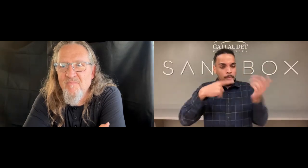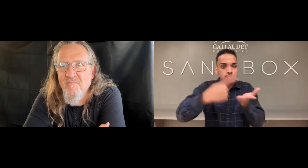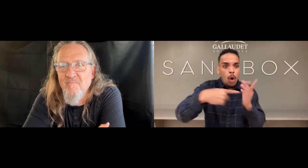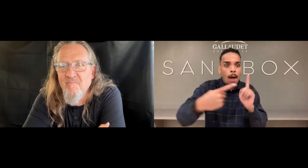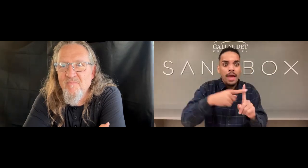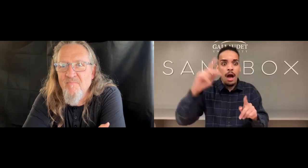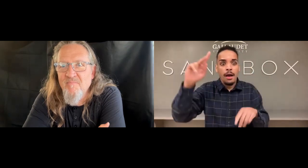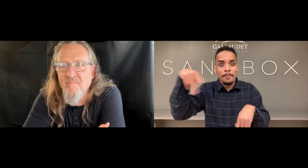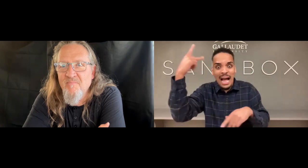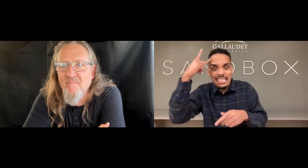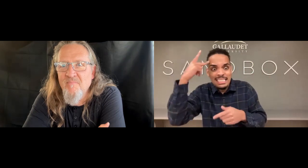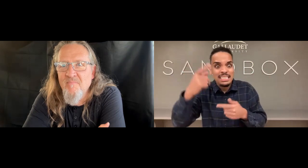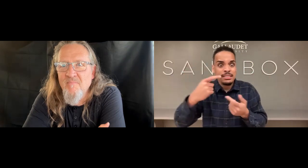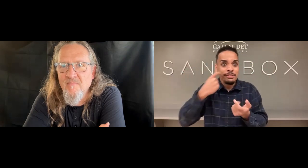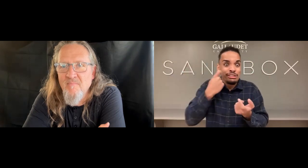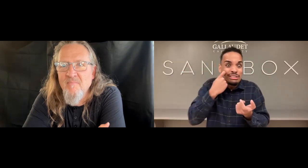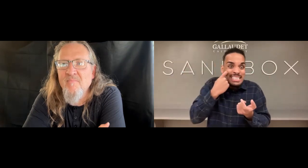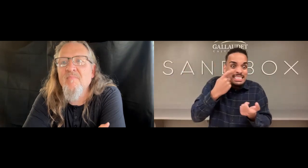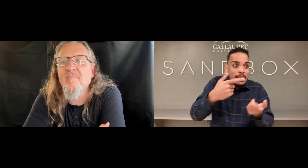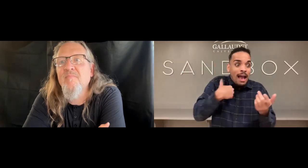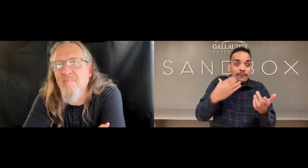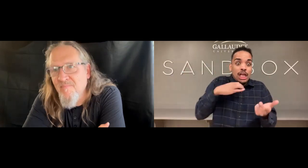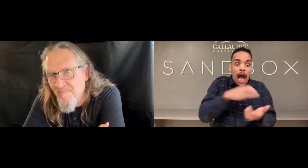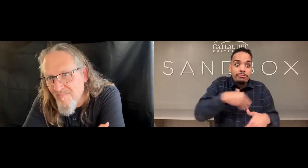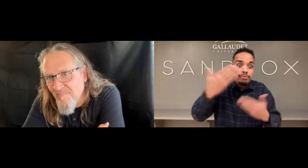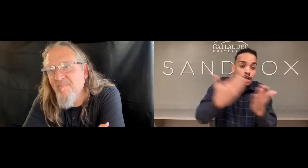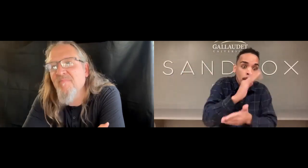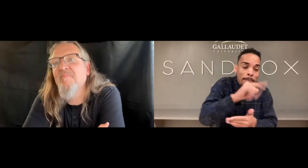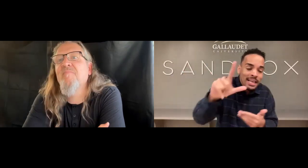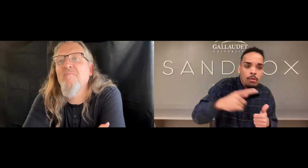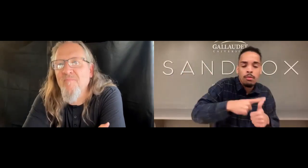I just listened to people talking while we were standing in line.